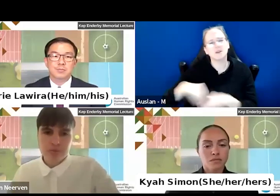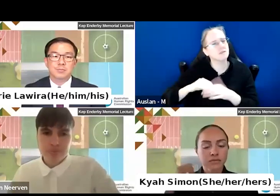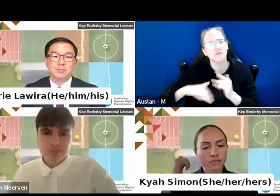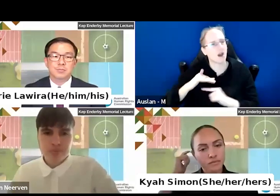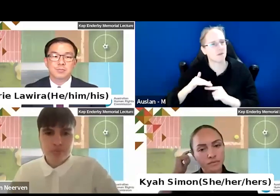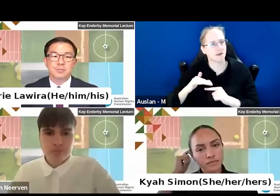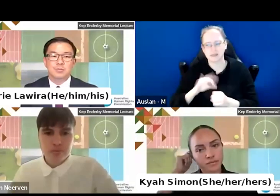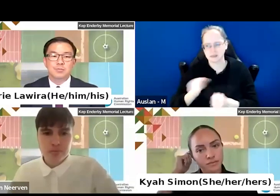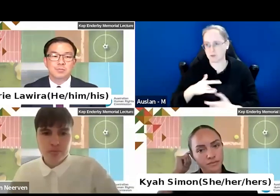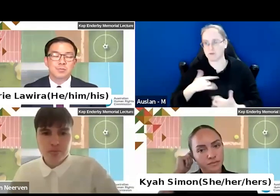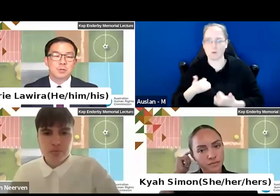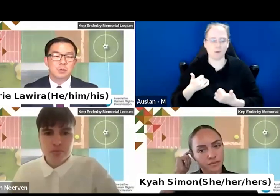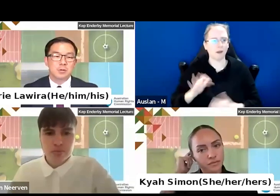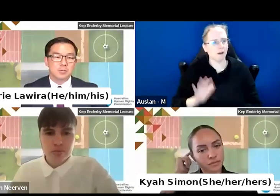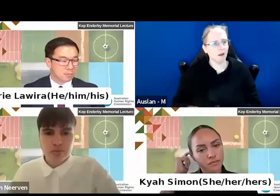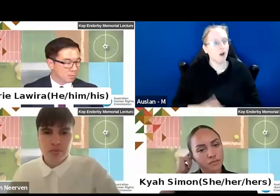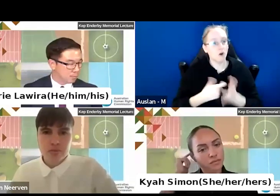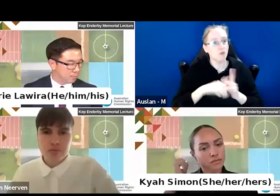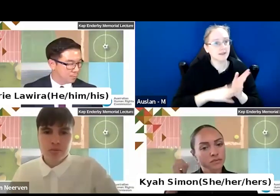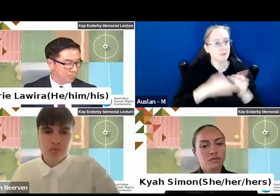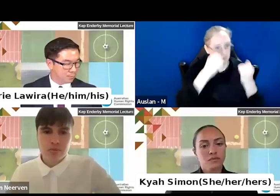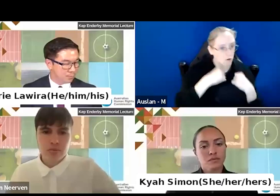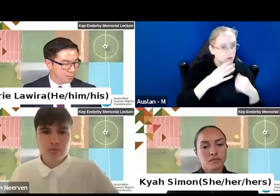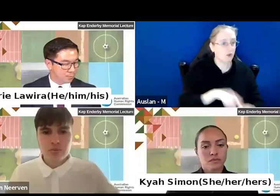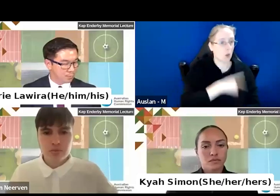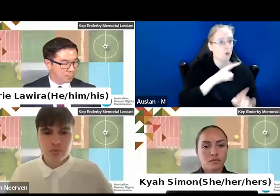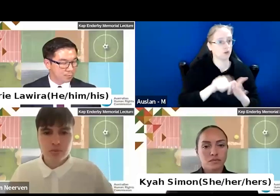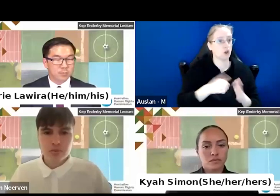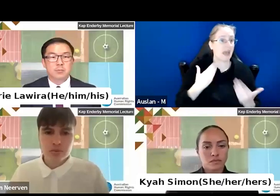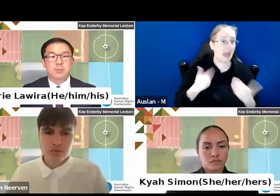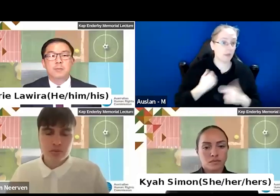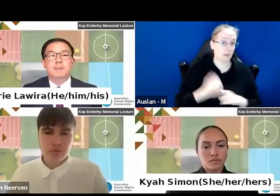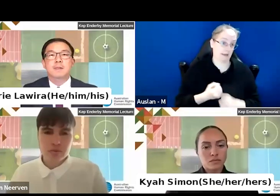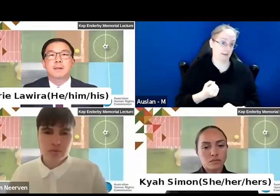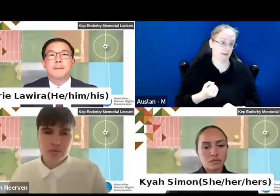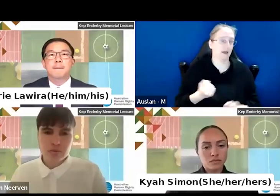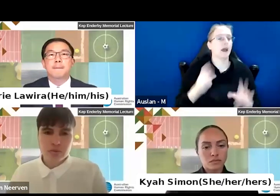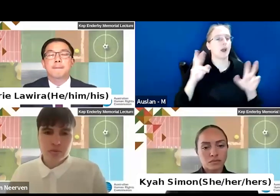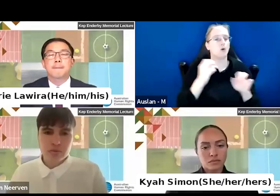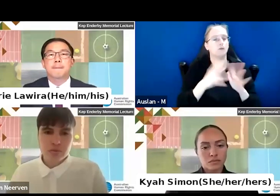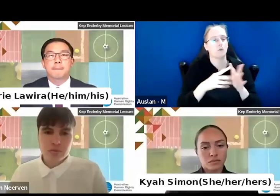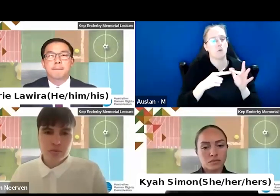Racism has been shown to have long term health effects on people. It causes a thing called weathering, which actually ages you,